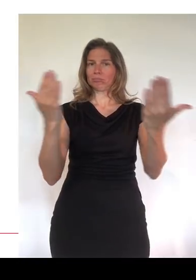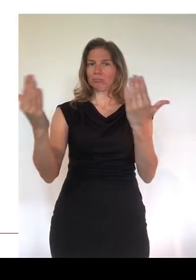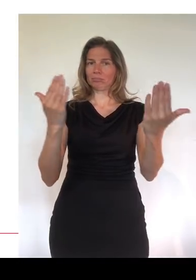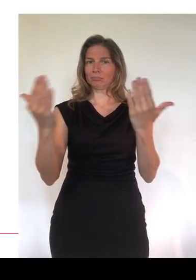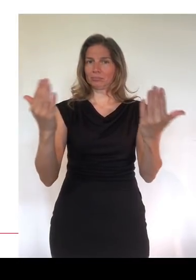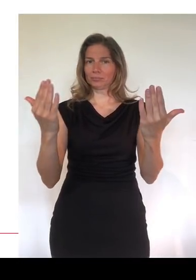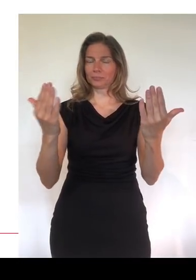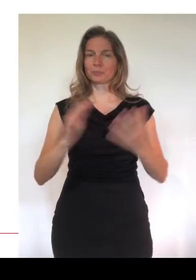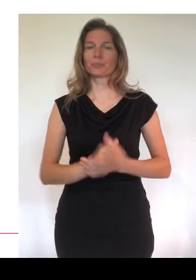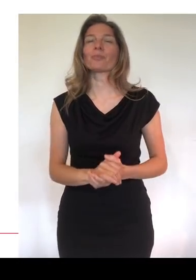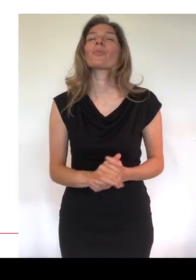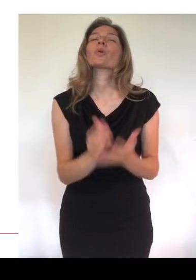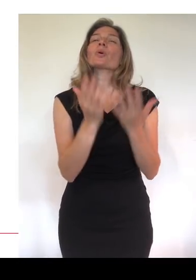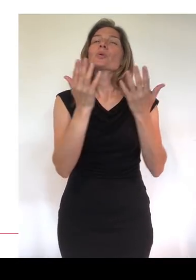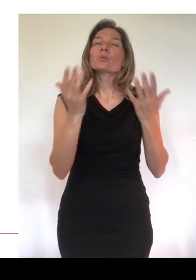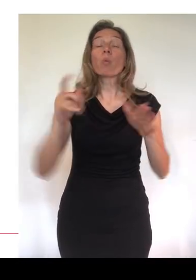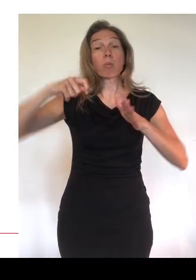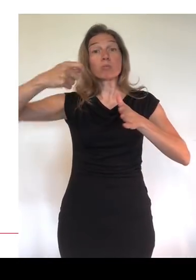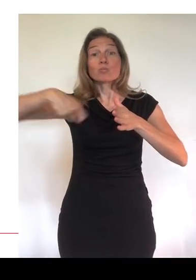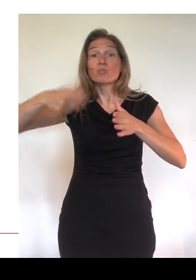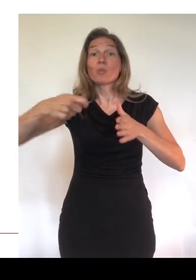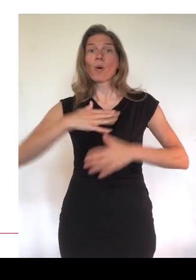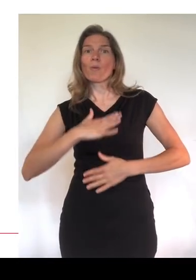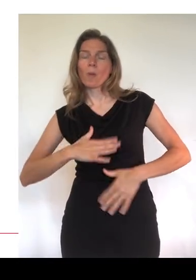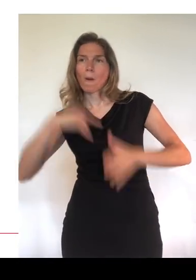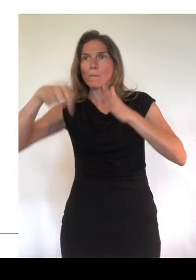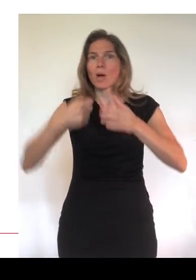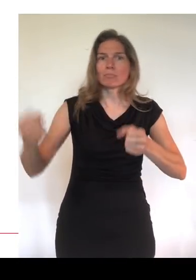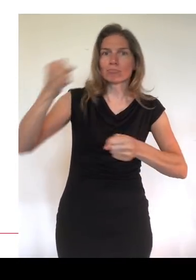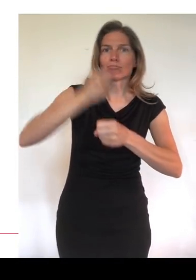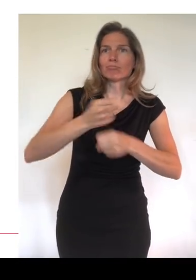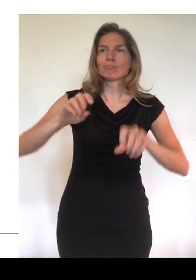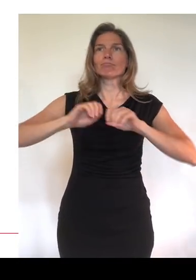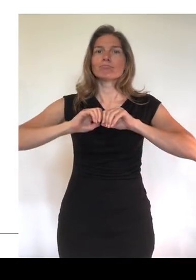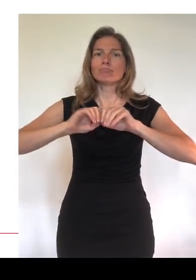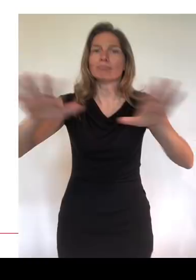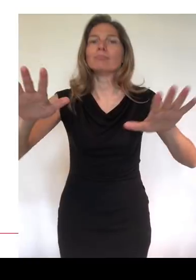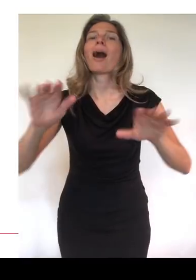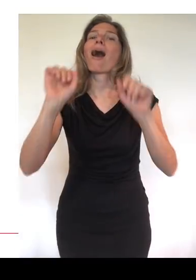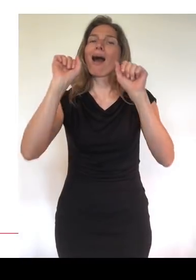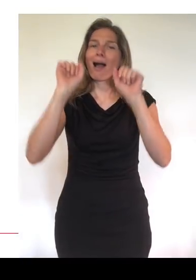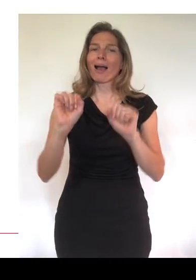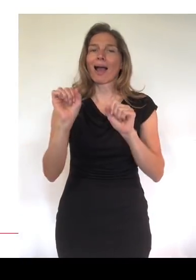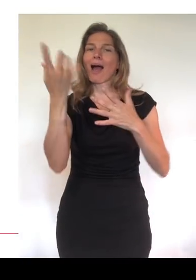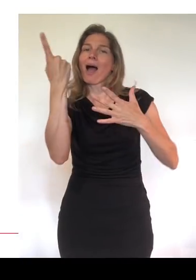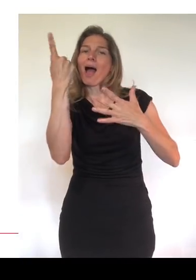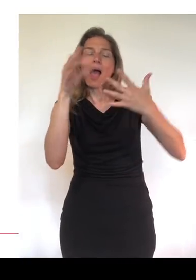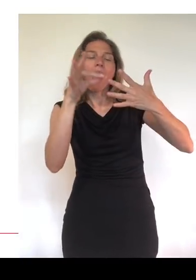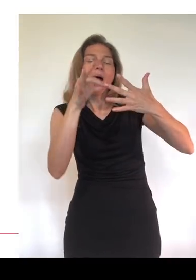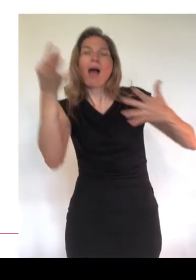contribute to project monetary because there's a lot of factors involved that